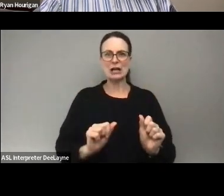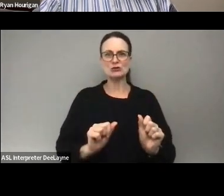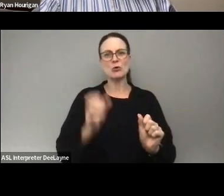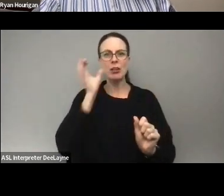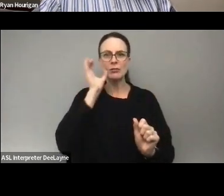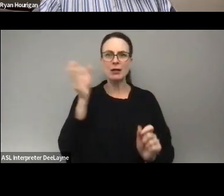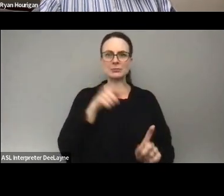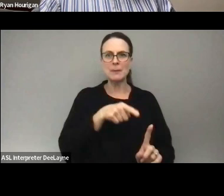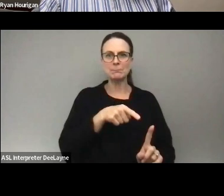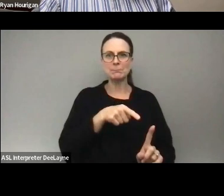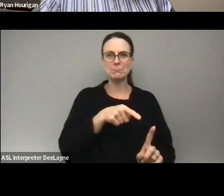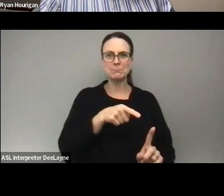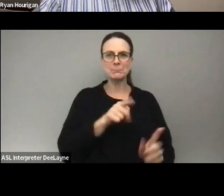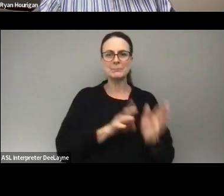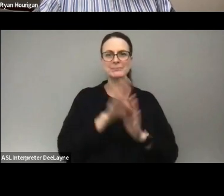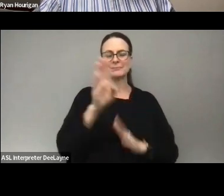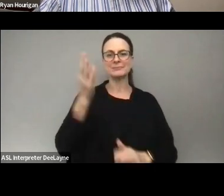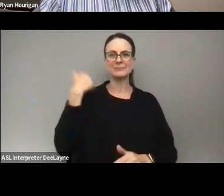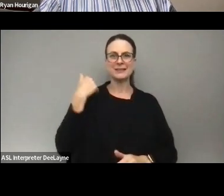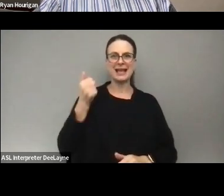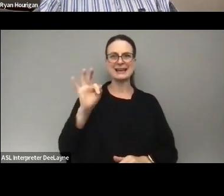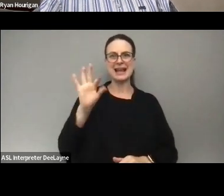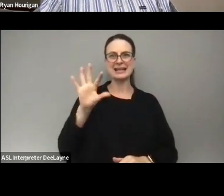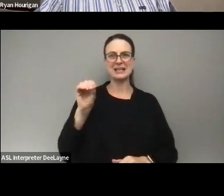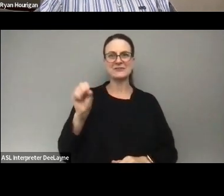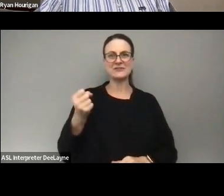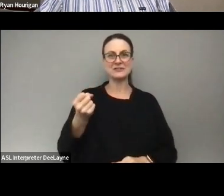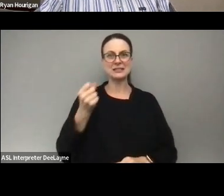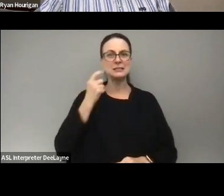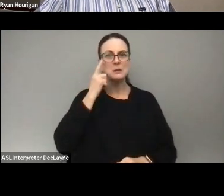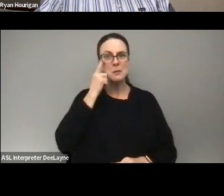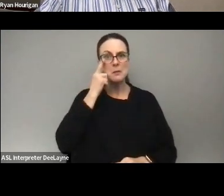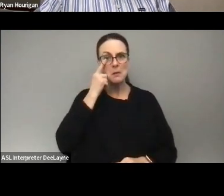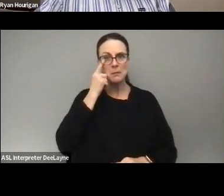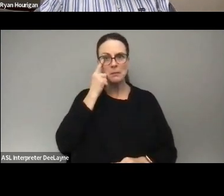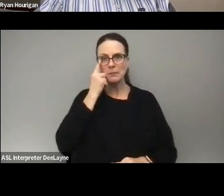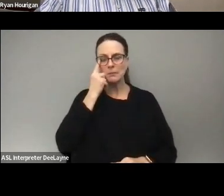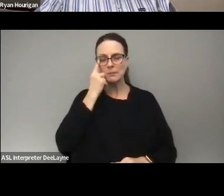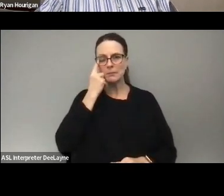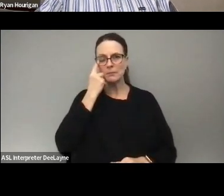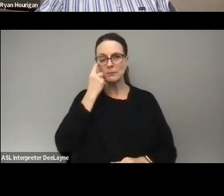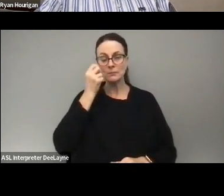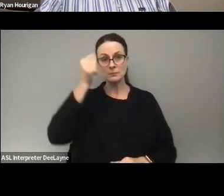that was developed back in the 1950s by a gentleman by the name of Ron Mace.